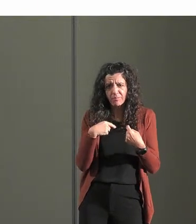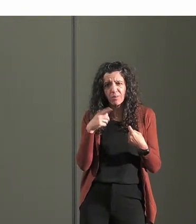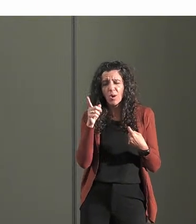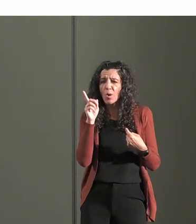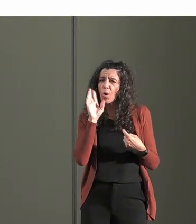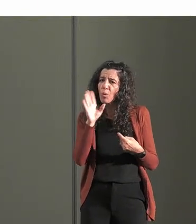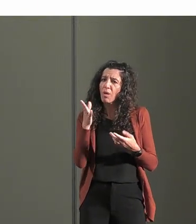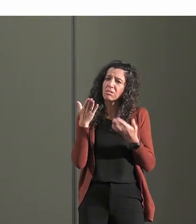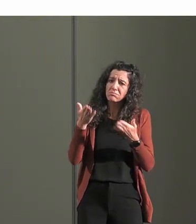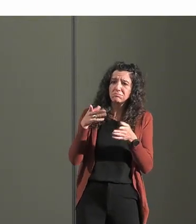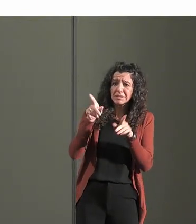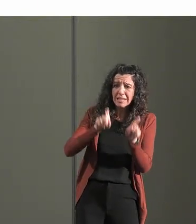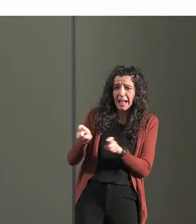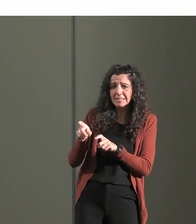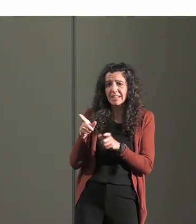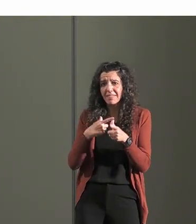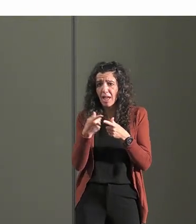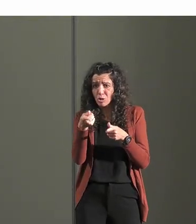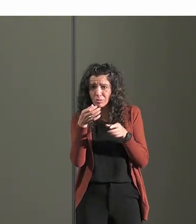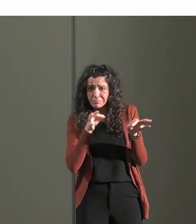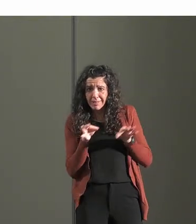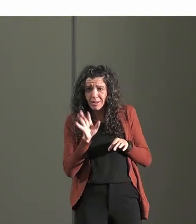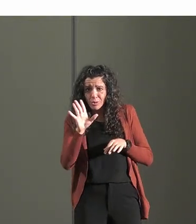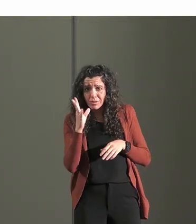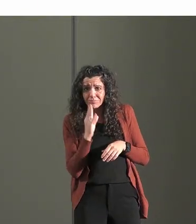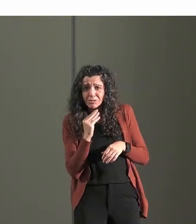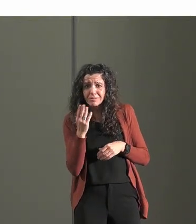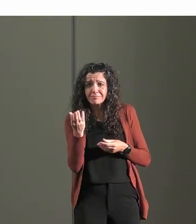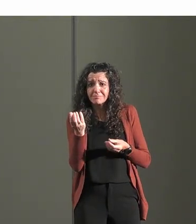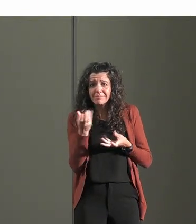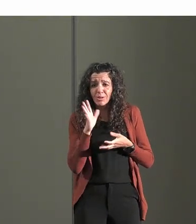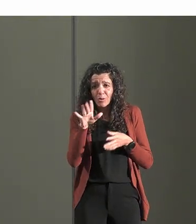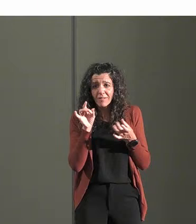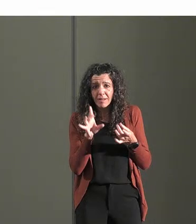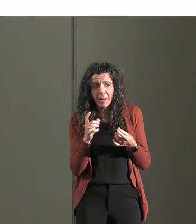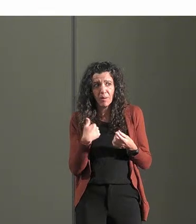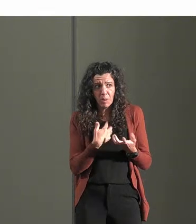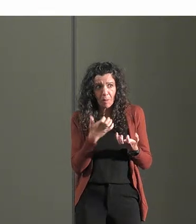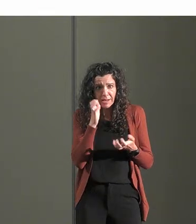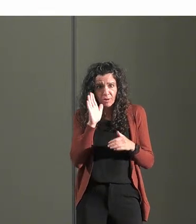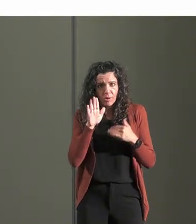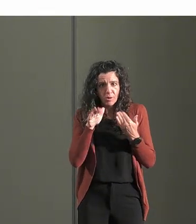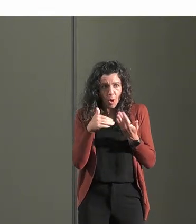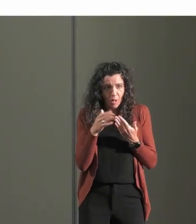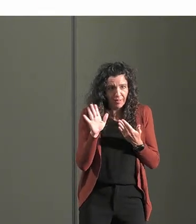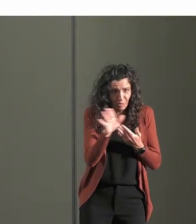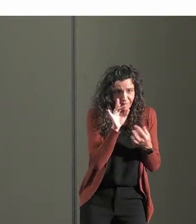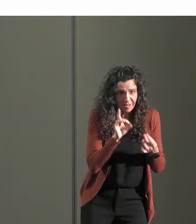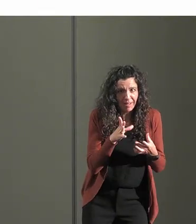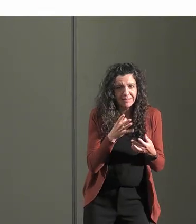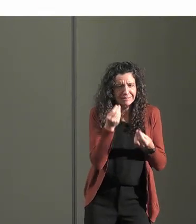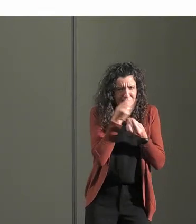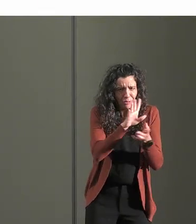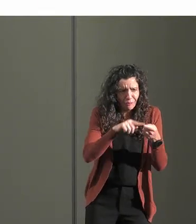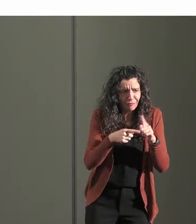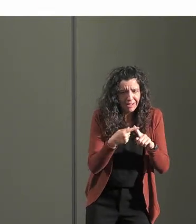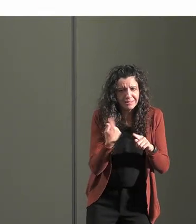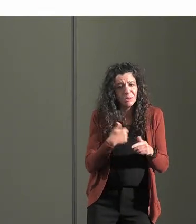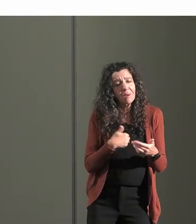you come down and do tested and explain things to us and tell us about your experience. We want to hear from you here and